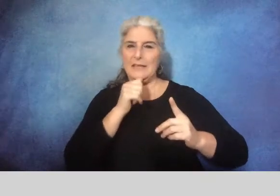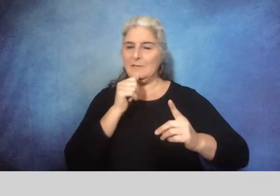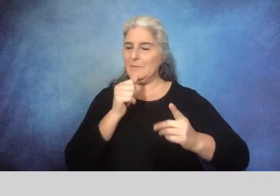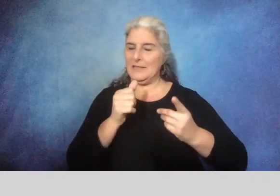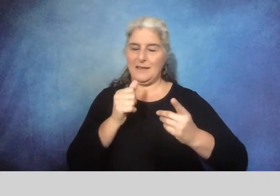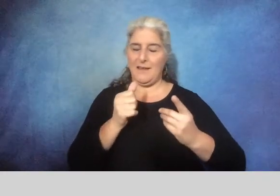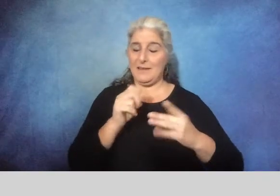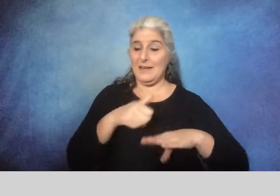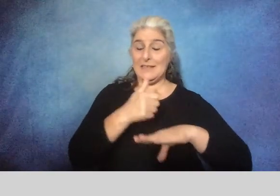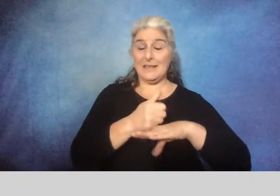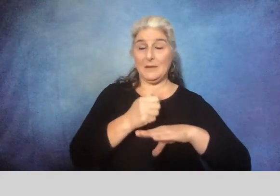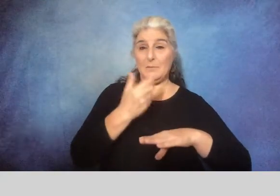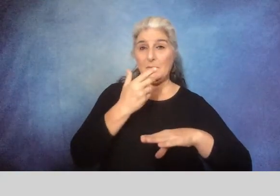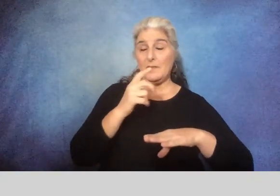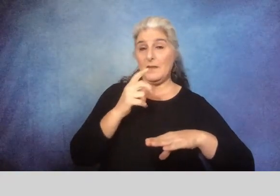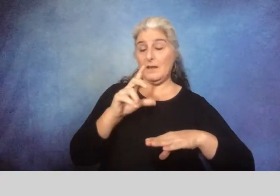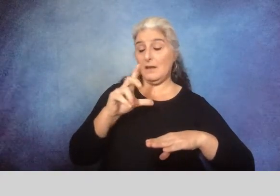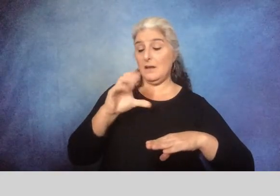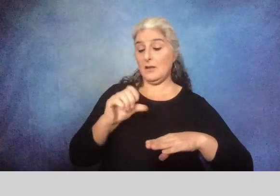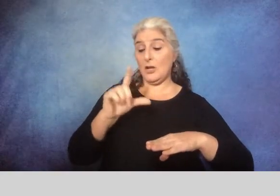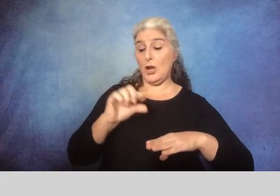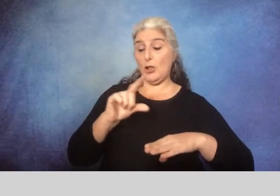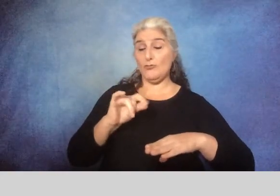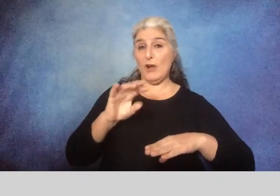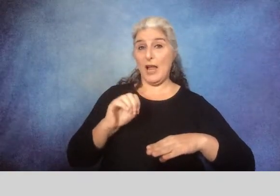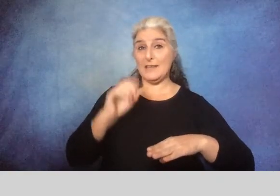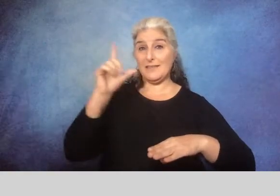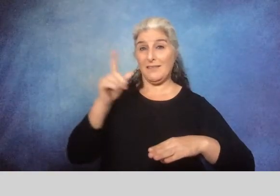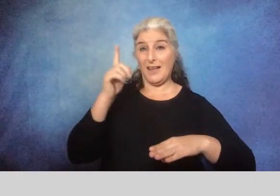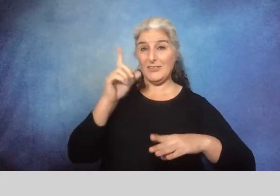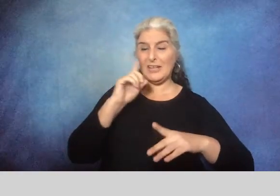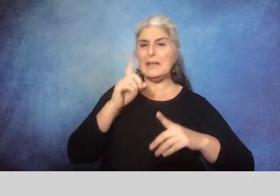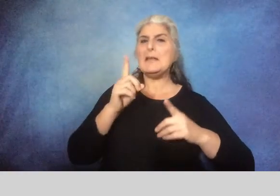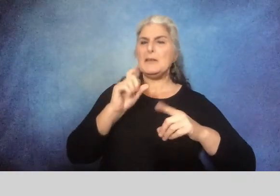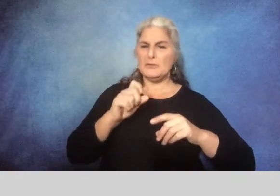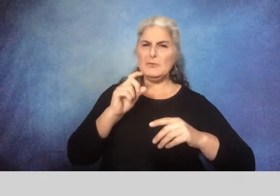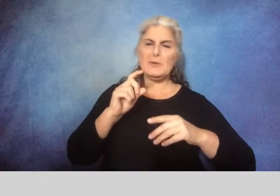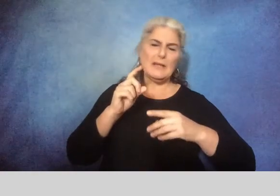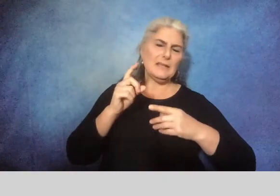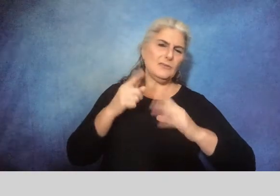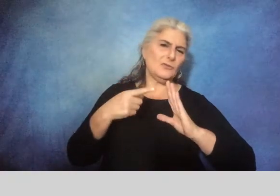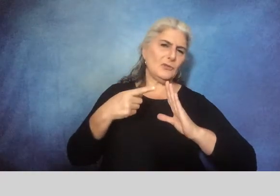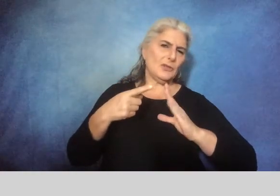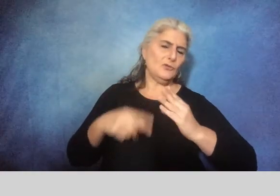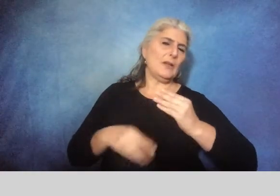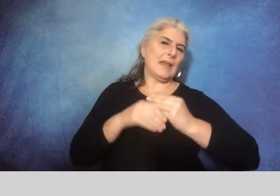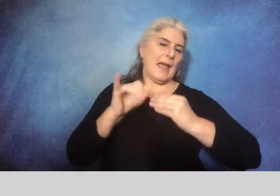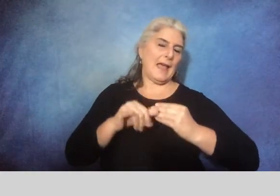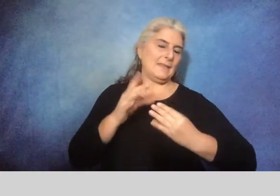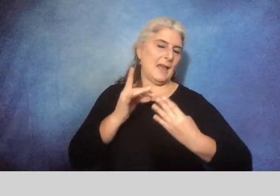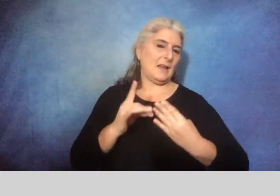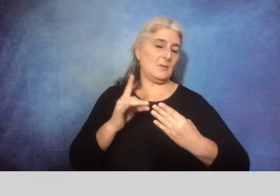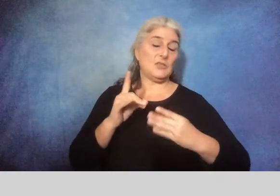But, it is available in the source code, which I will share the end of the talk. And if there is no colorize option, we print it later